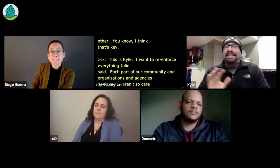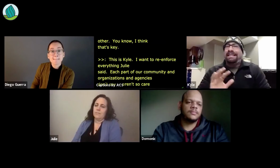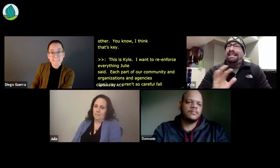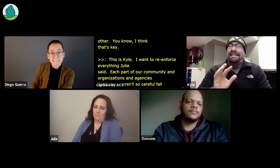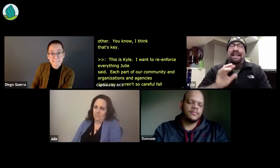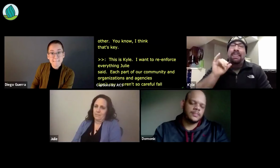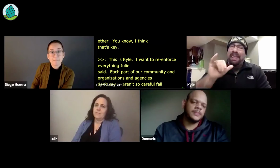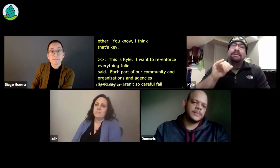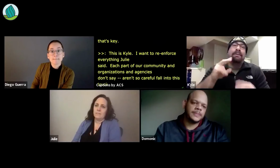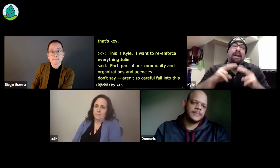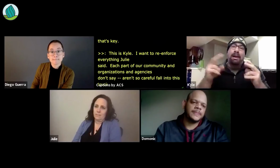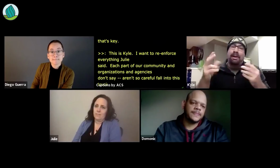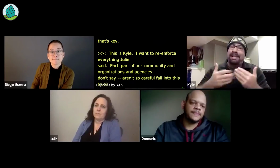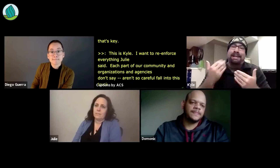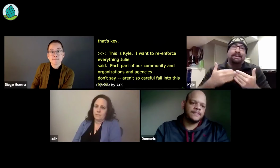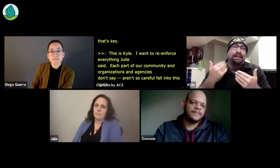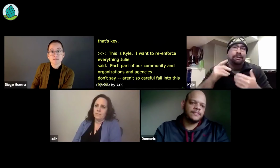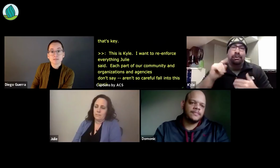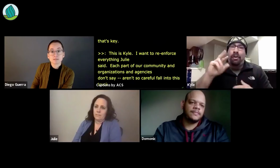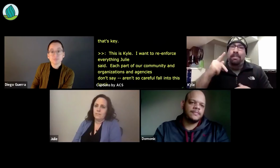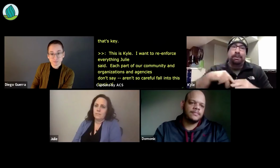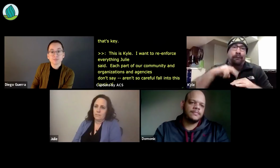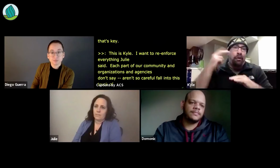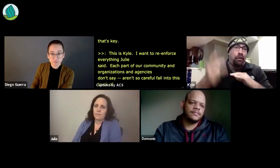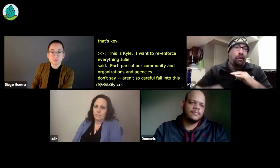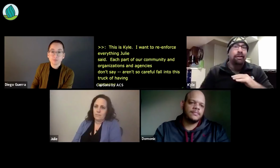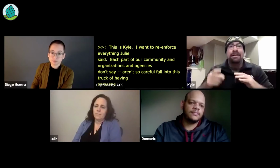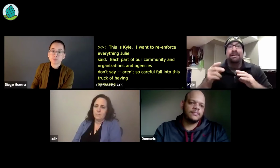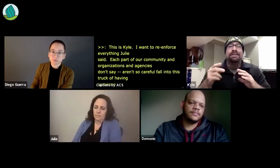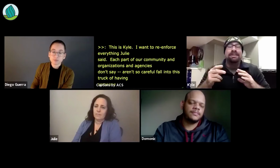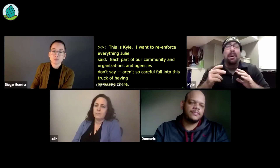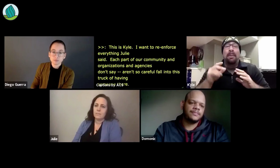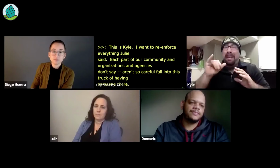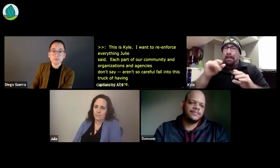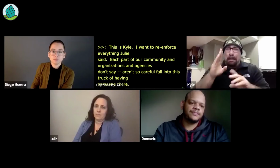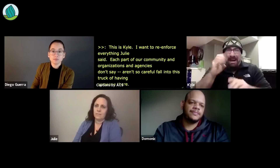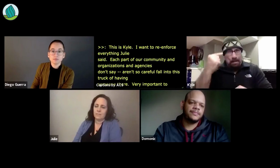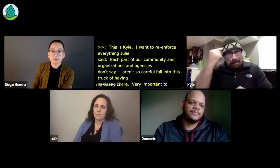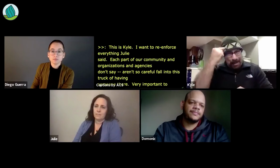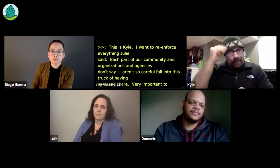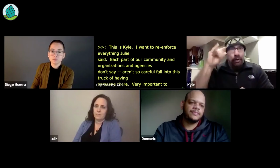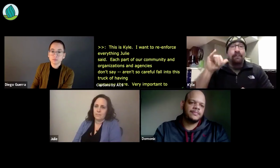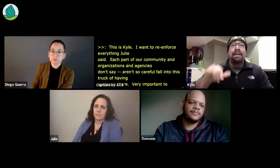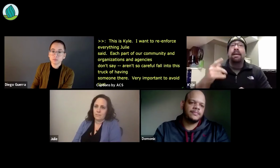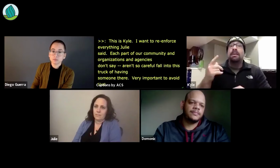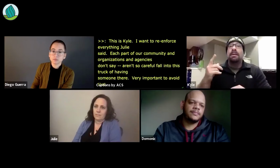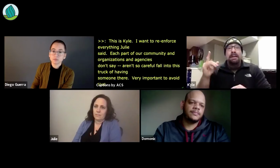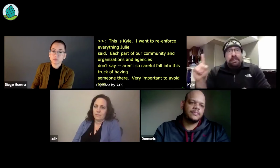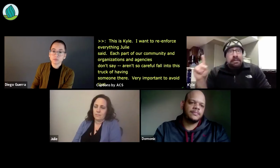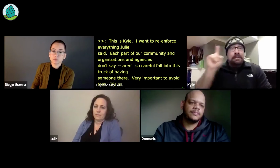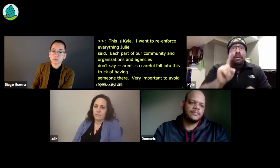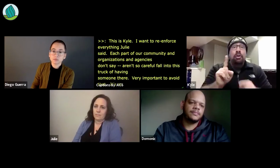It's so easy-- such an easy trap to find yourself in. So be very mindful of when you select a person to come in